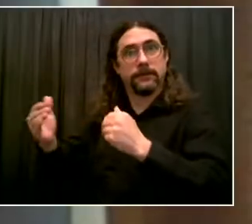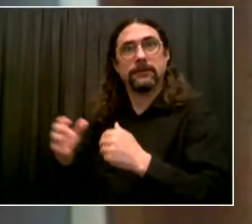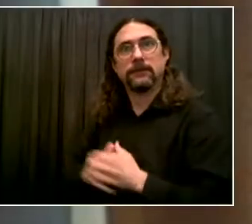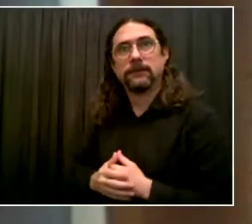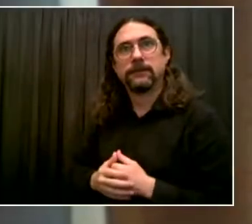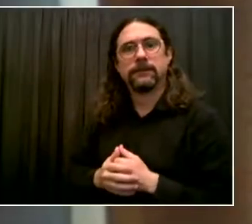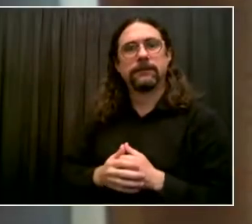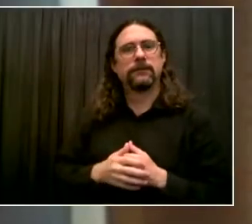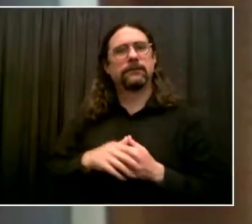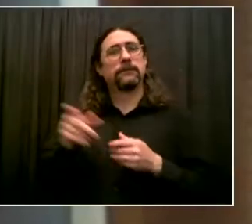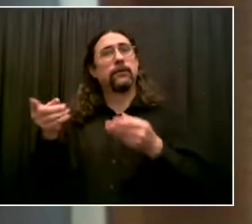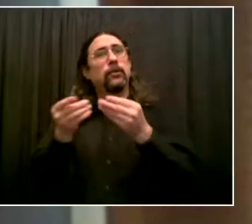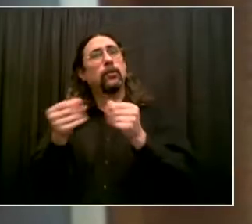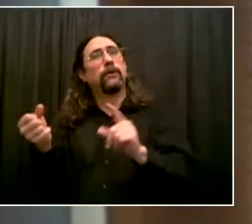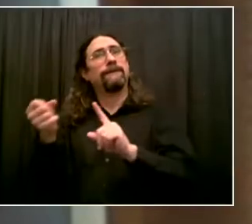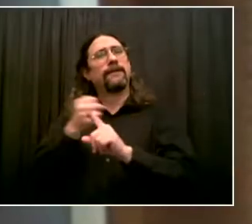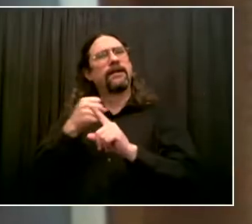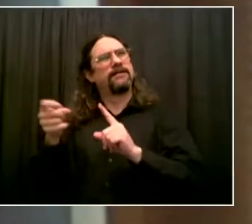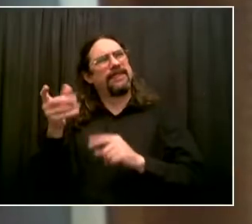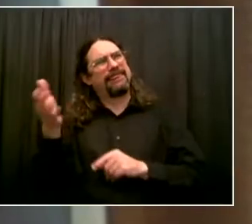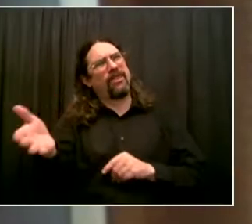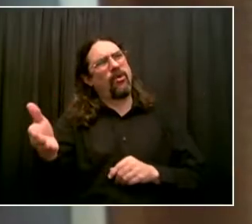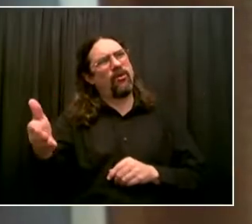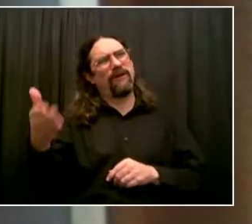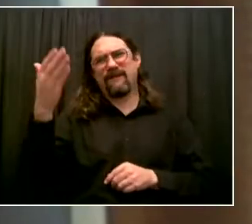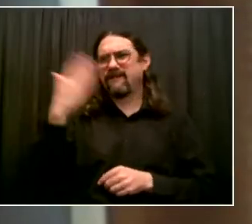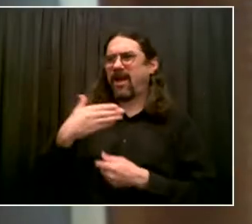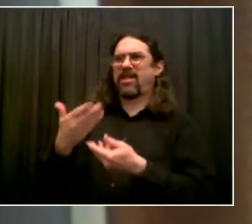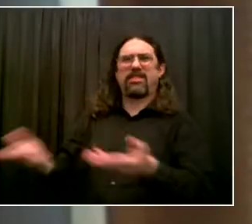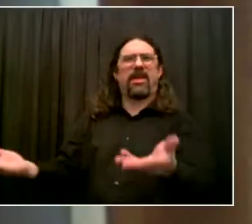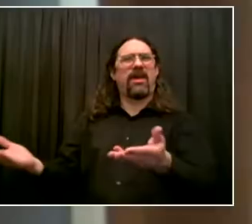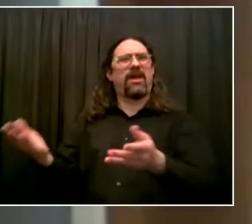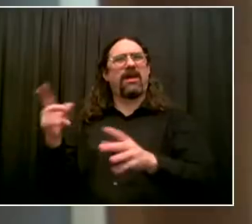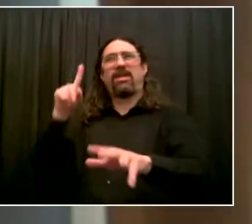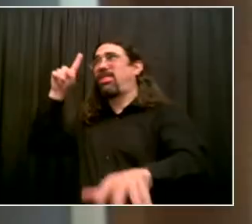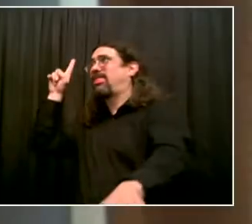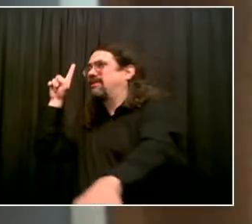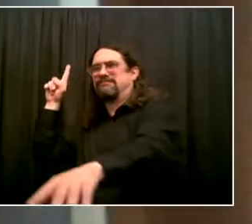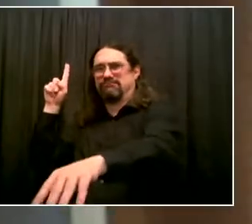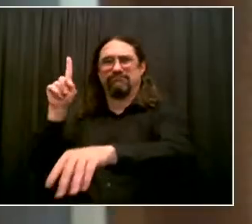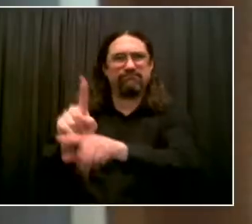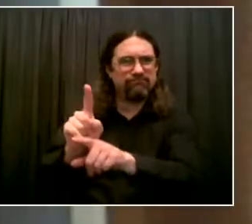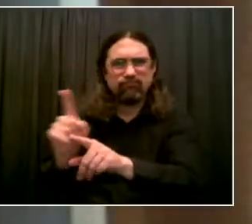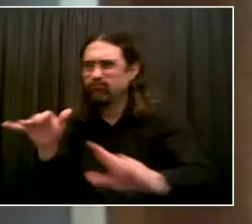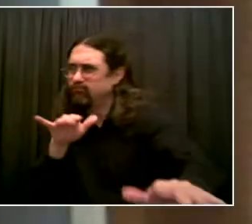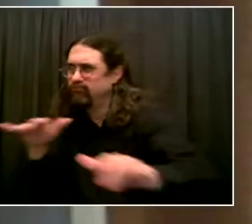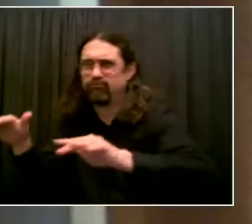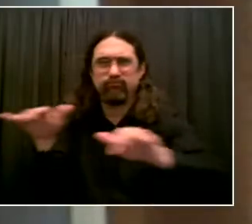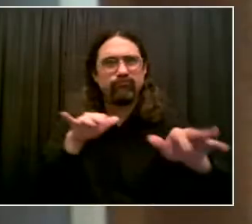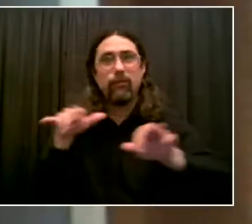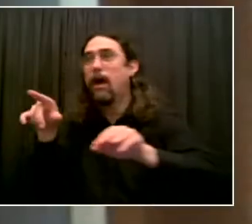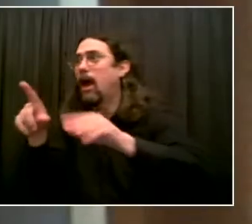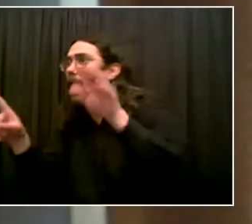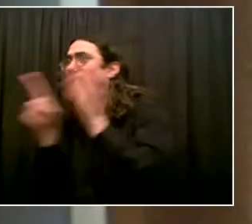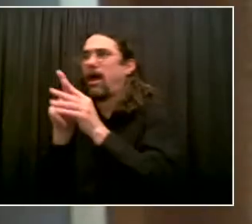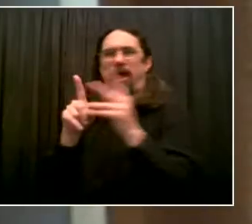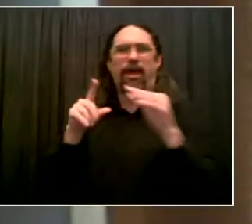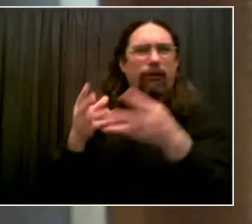FROM ROCKS STATE STREETS TO LIFE CAMP AND EANXPDING THE CARE OF